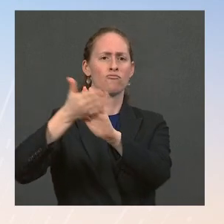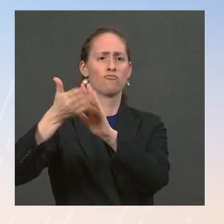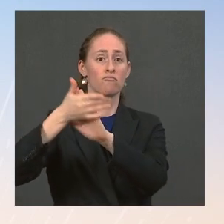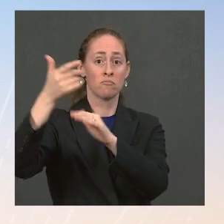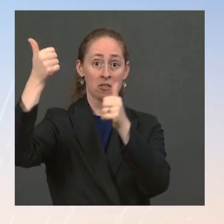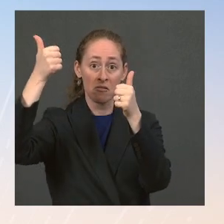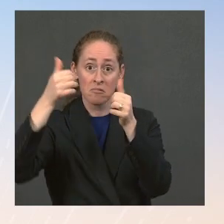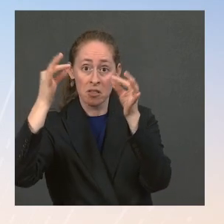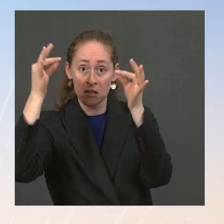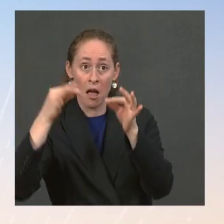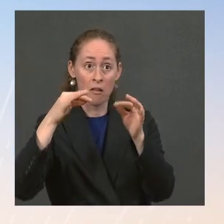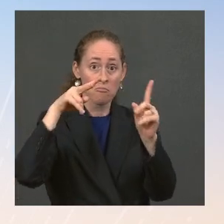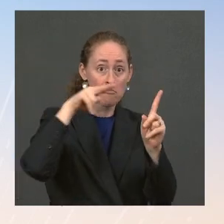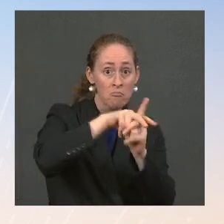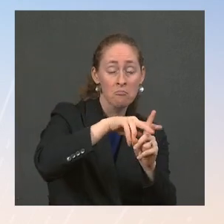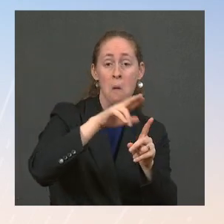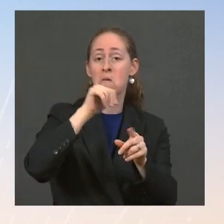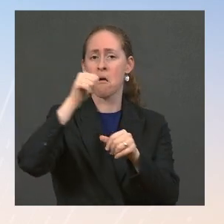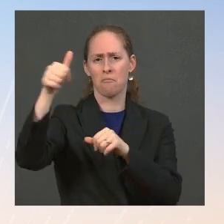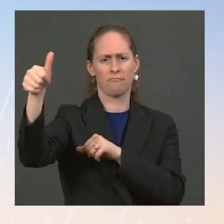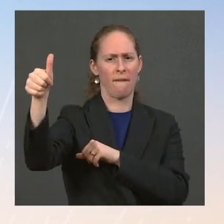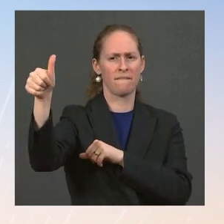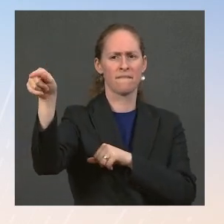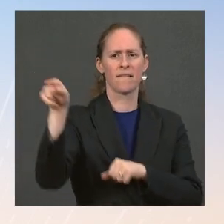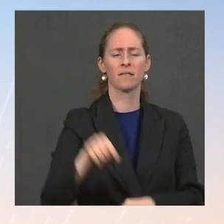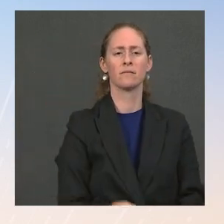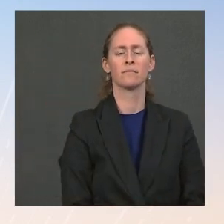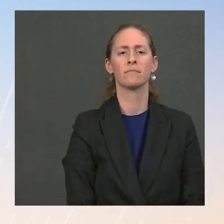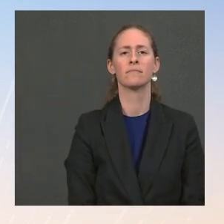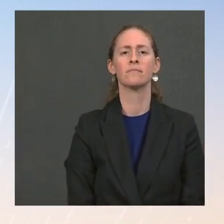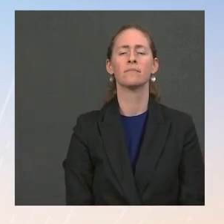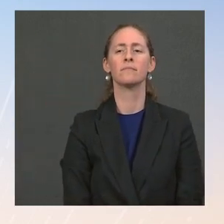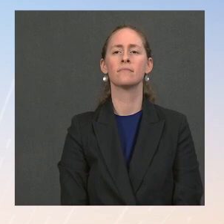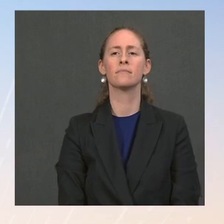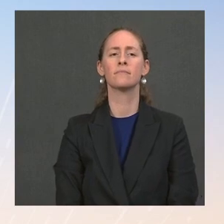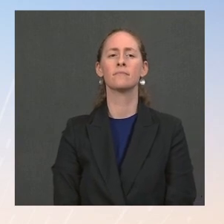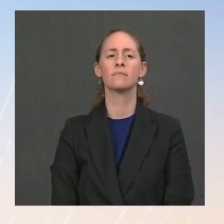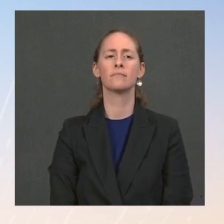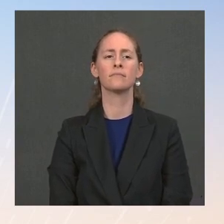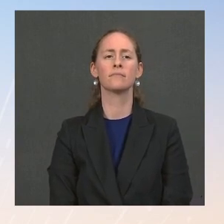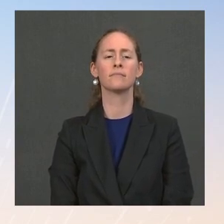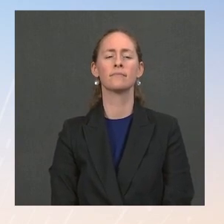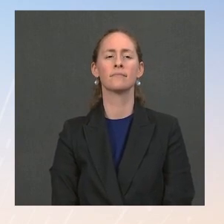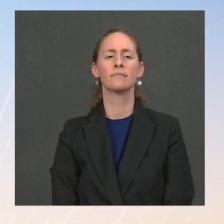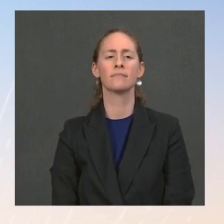The Press: And then just going kind of big picture here: Today, we saw another jobs report that fell well below expectations --